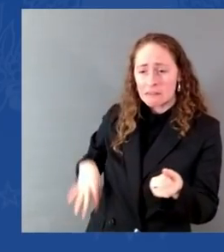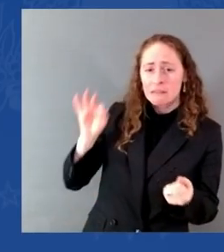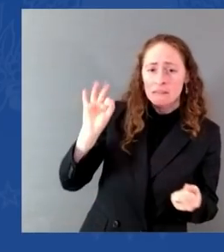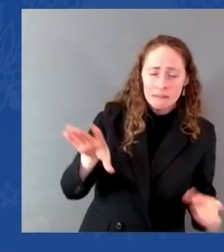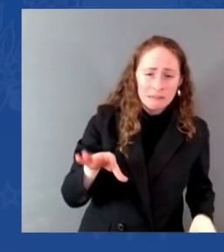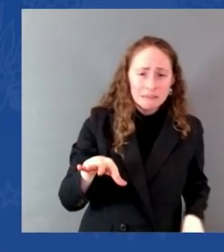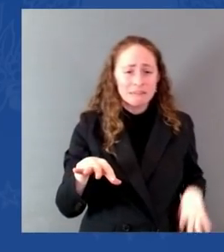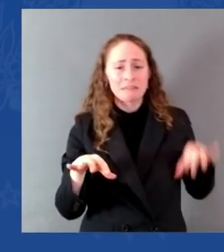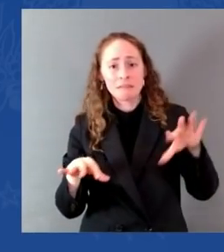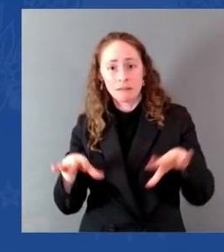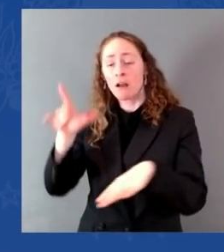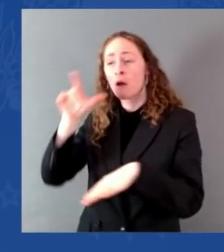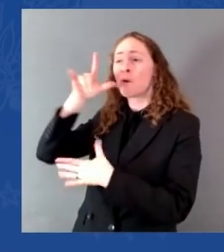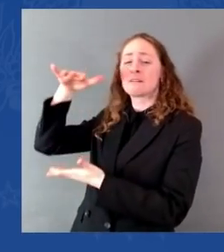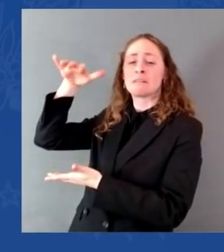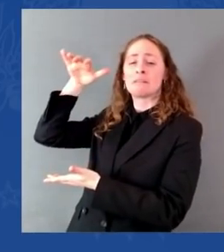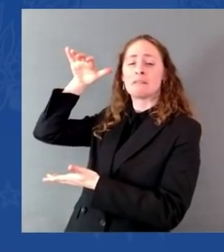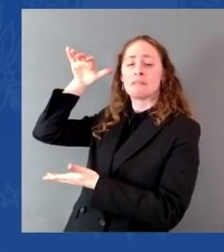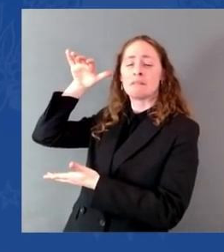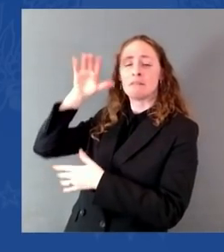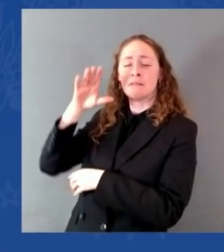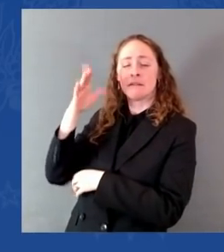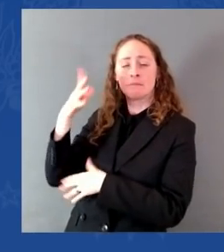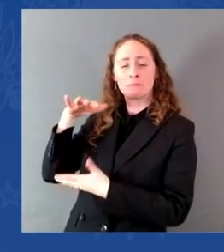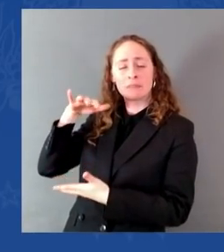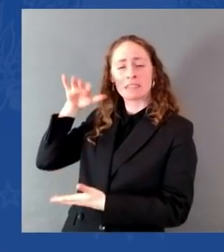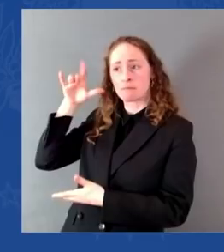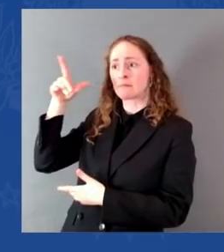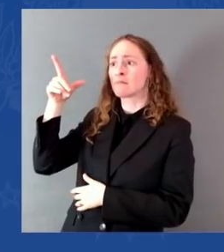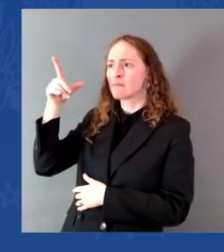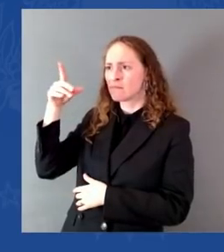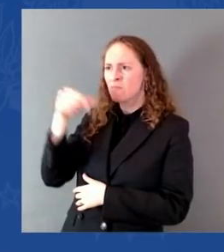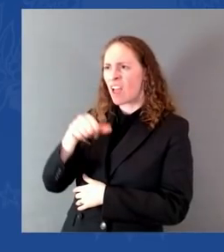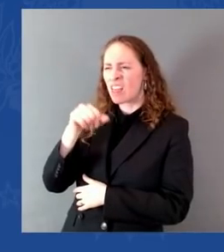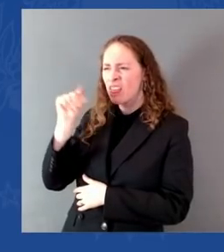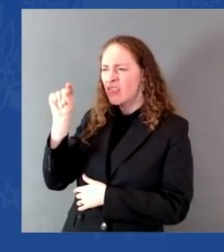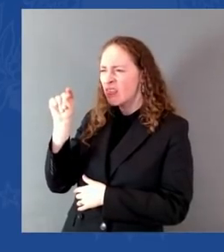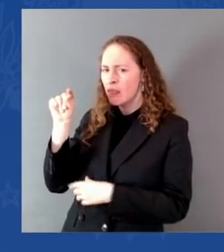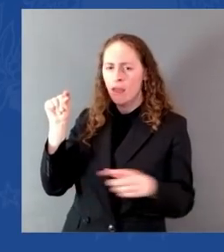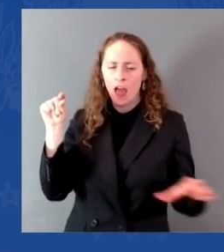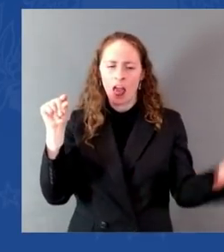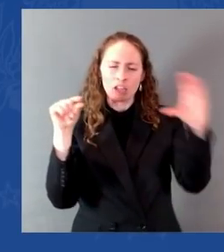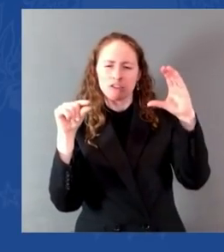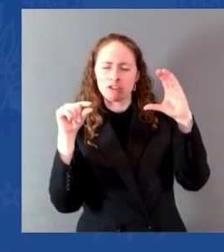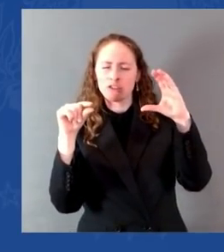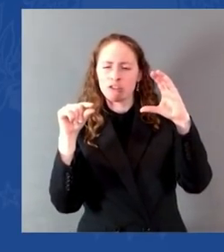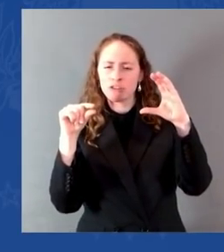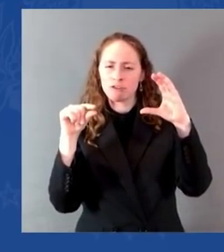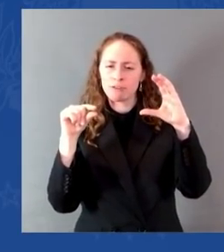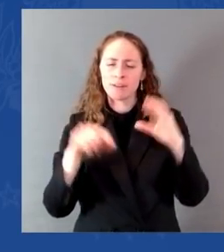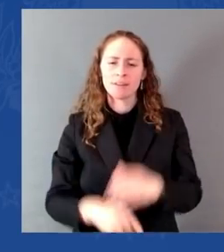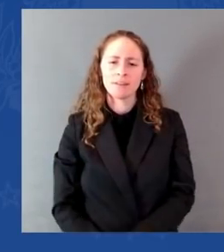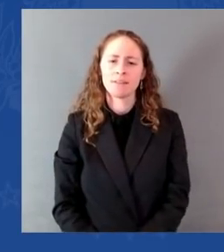Look, one of the reasons I feel so firmly in the proposals is because I know what this country can be.